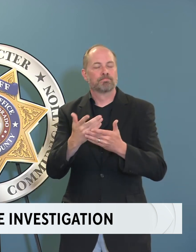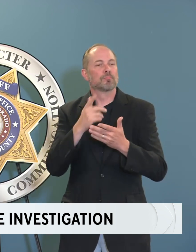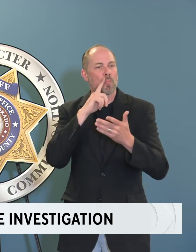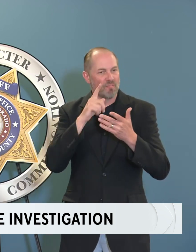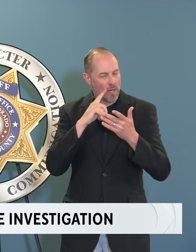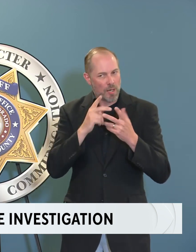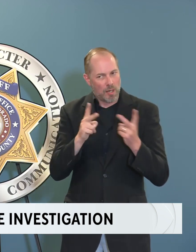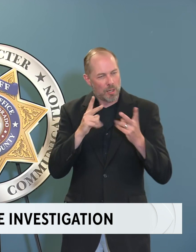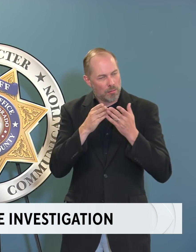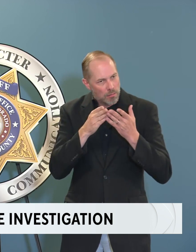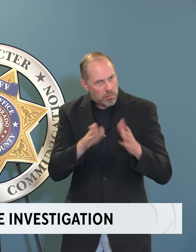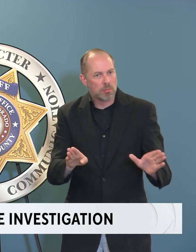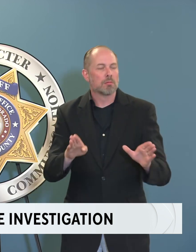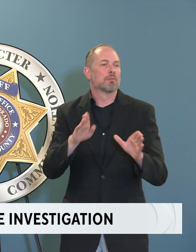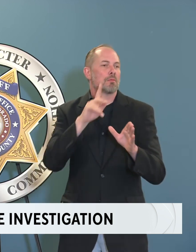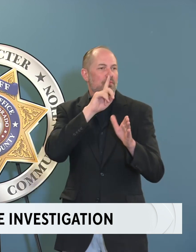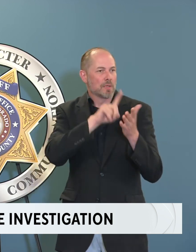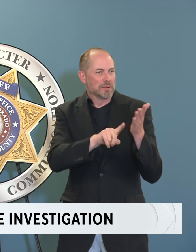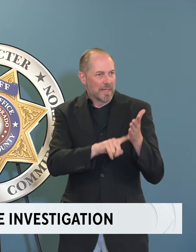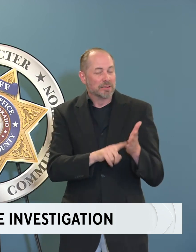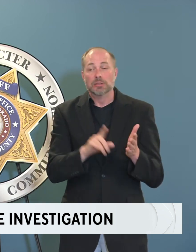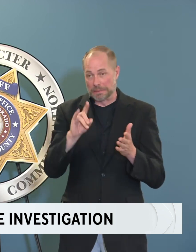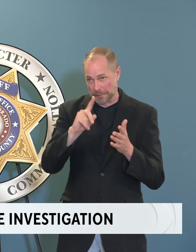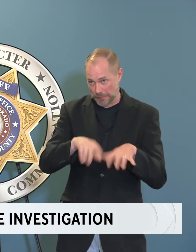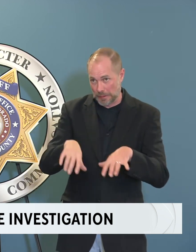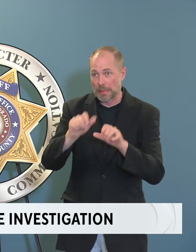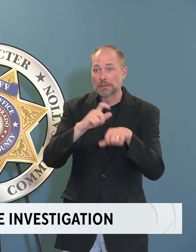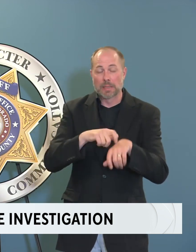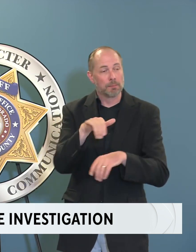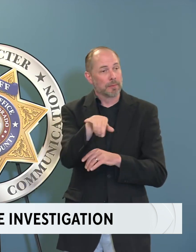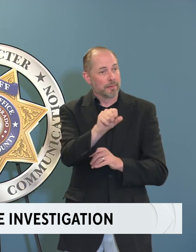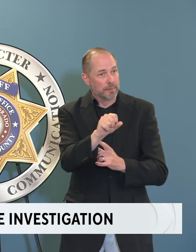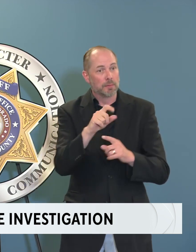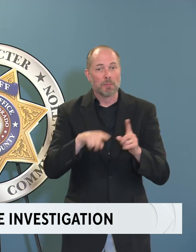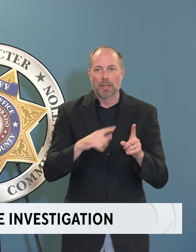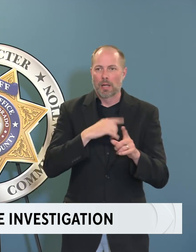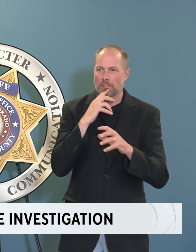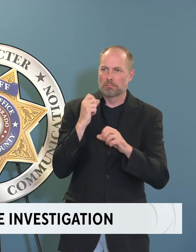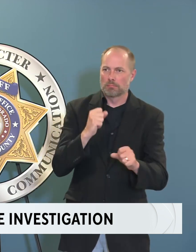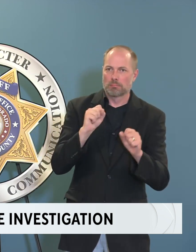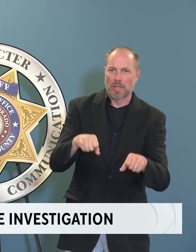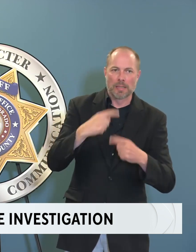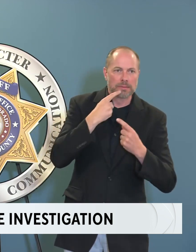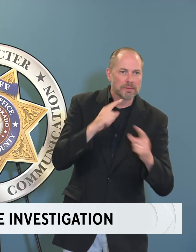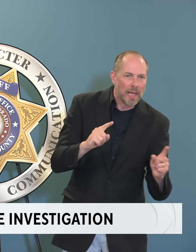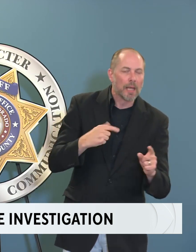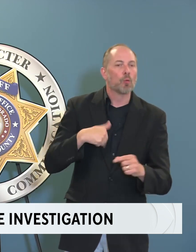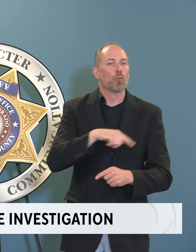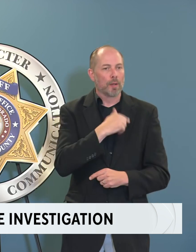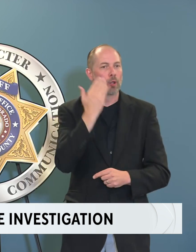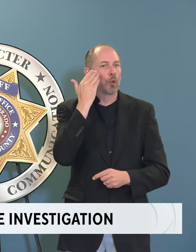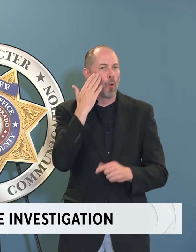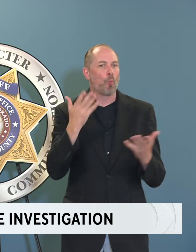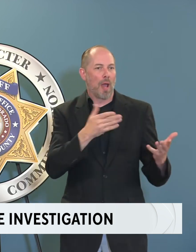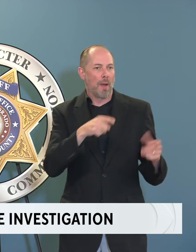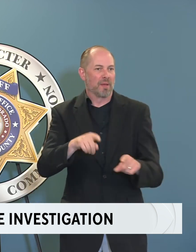DAY. THROUGHOUT THIS, THE SHERIFF'S OFFICE WAS COMMITTED TO CONDUCTING A THOROUGH